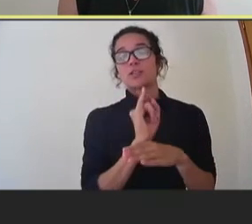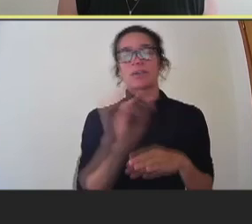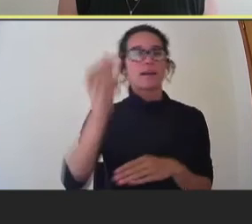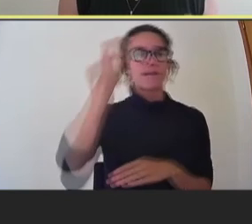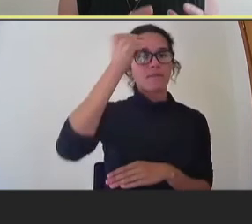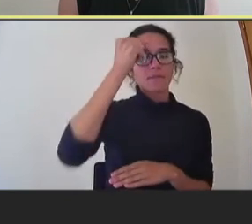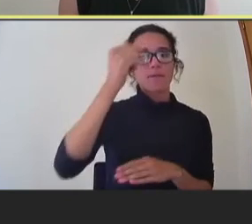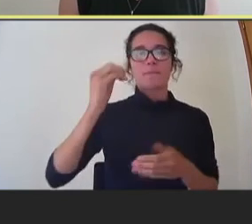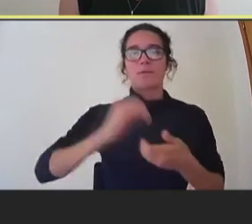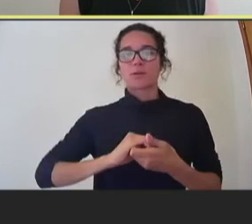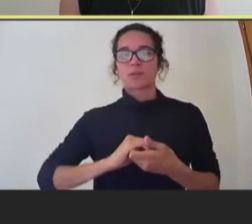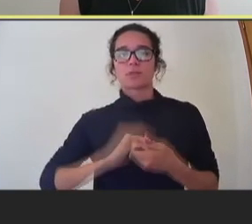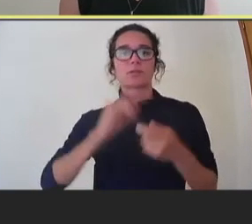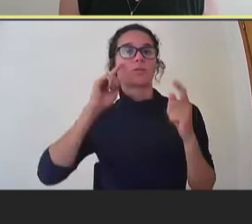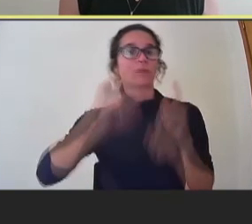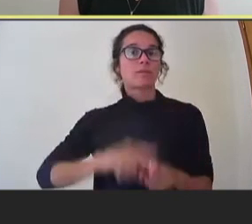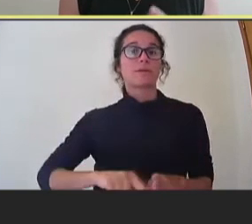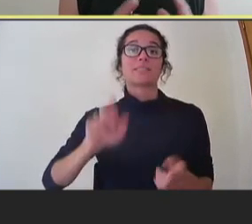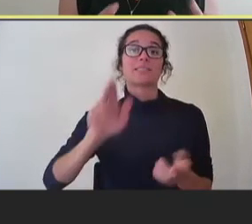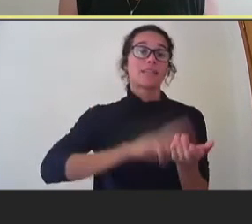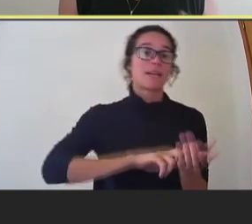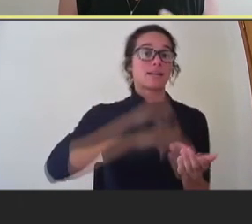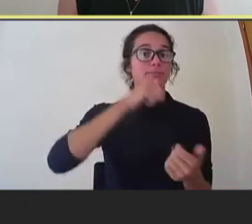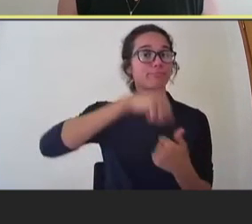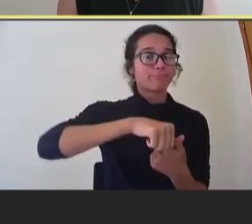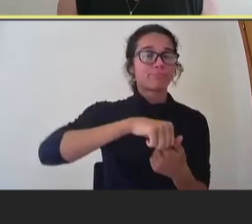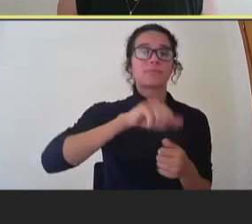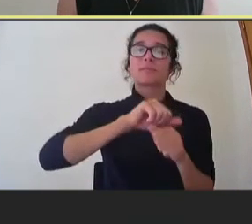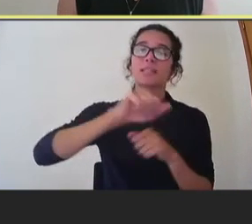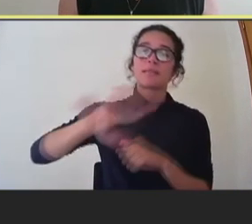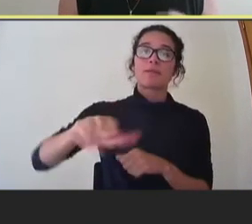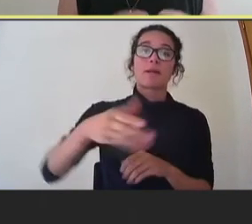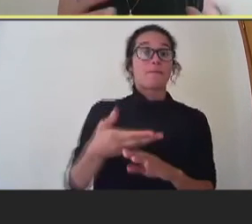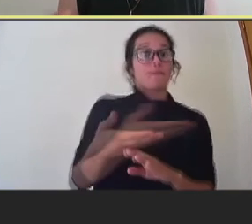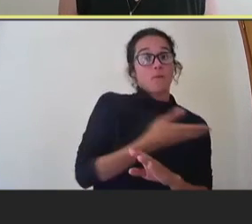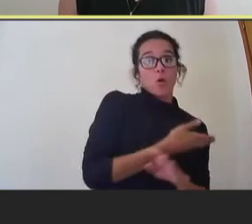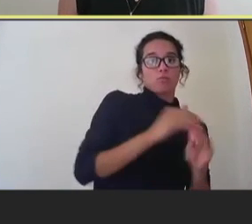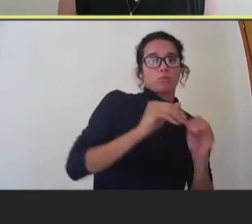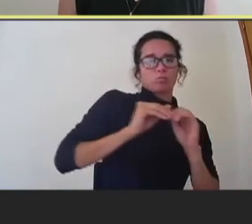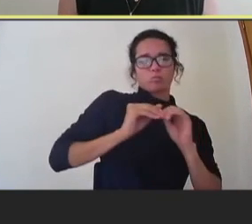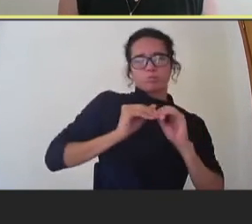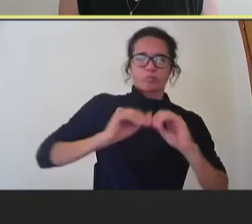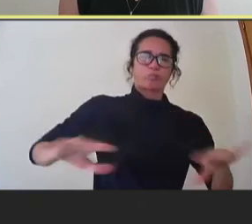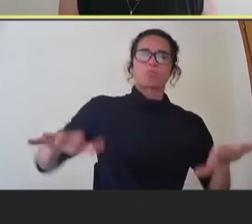signed, sealed, and delivered before there is any pandemic or epidemic.